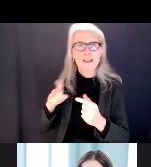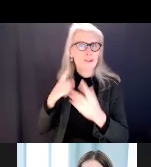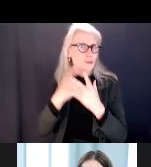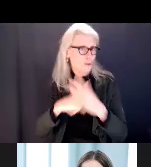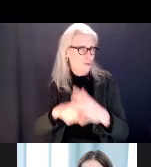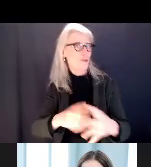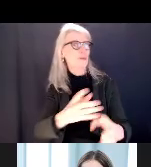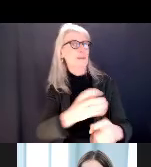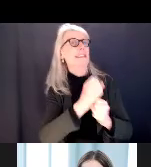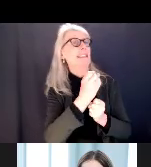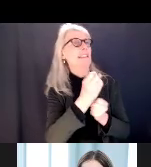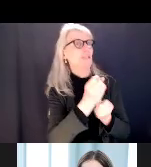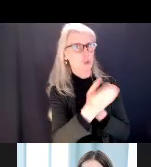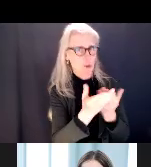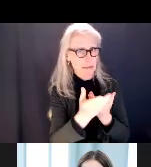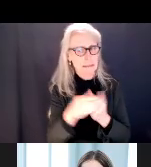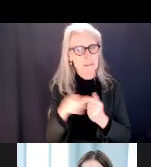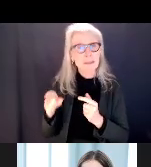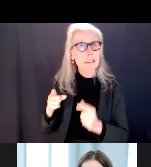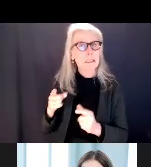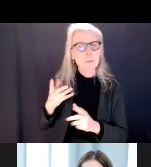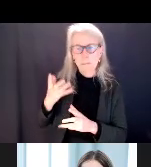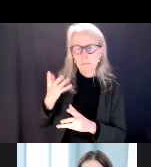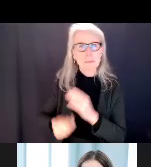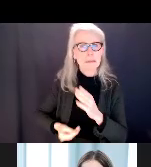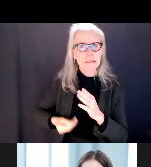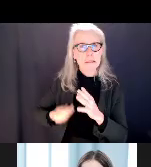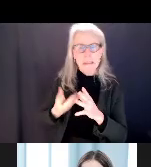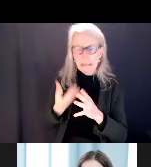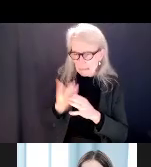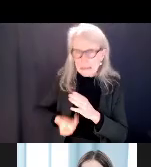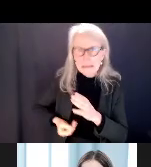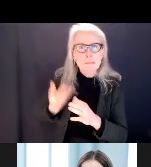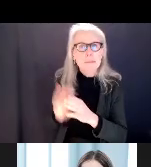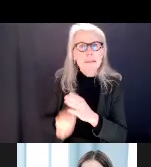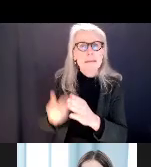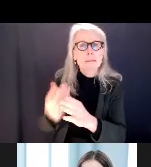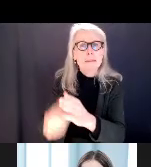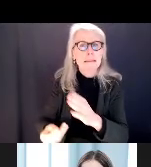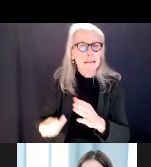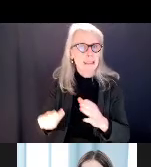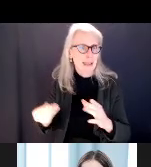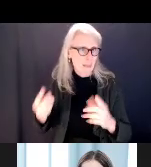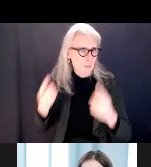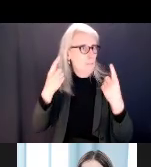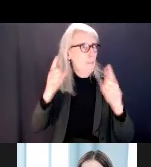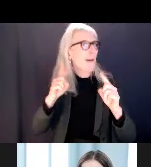critical period and it actually takes longer for them to achieve their goals, if they do at all,